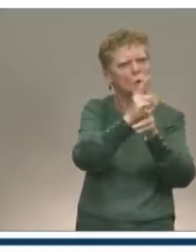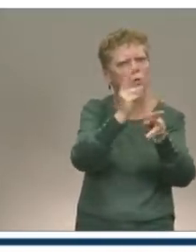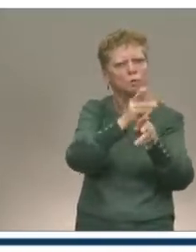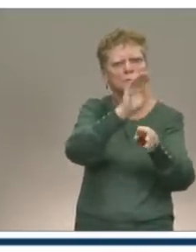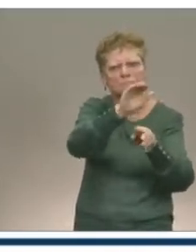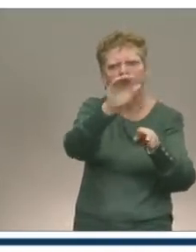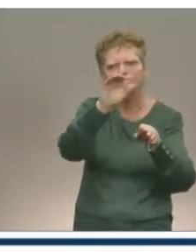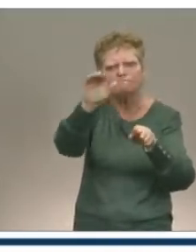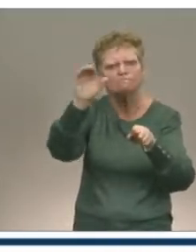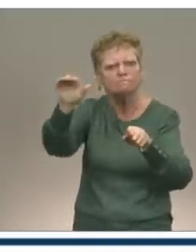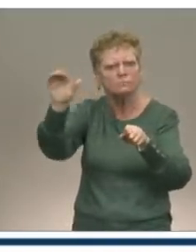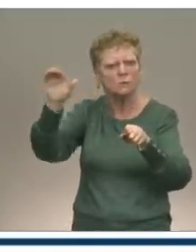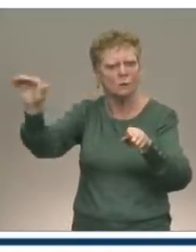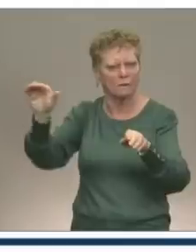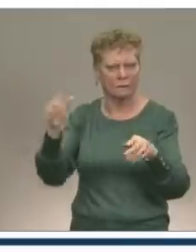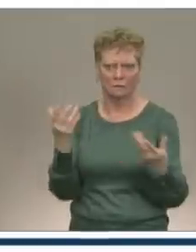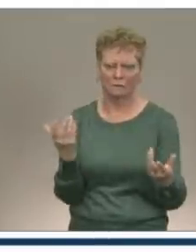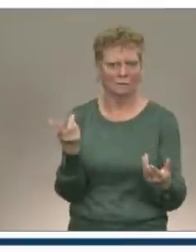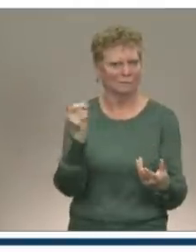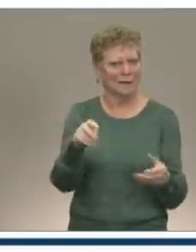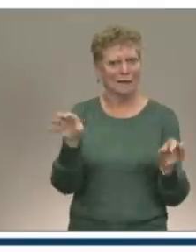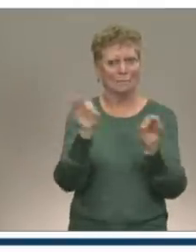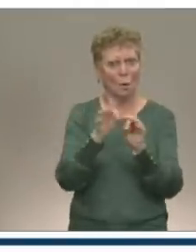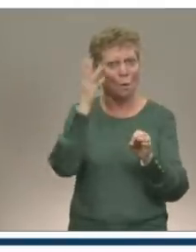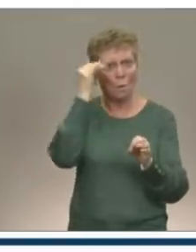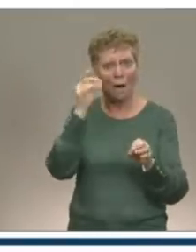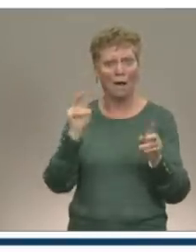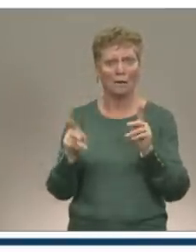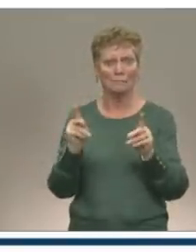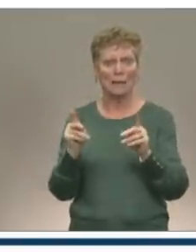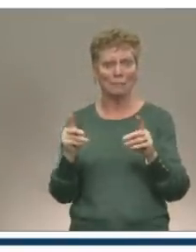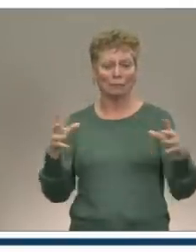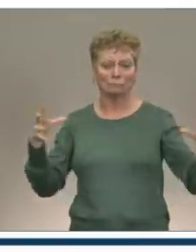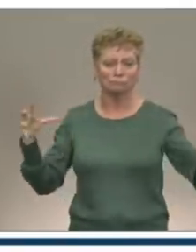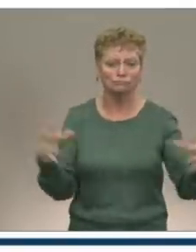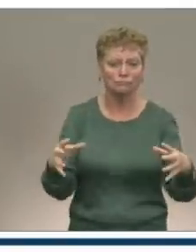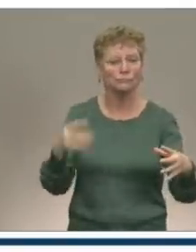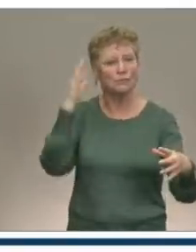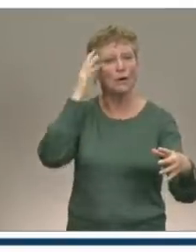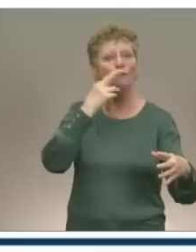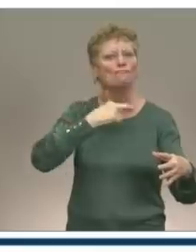to be especially places that people are gathering for social events like restaurants other things